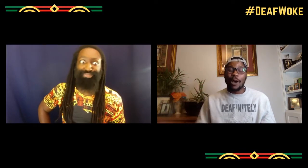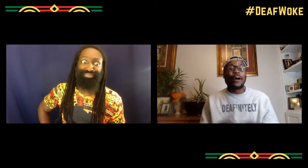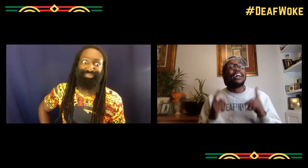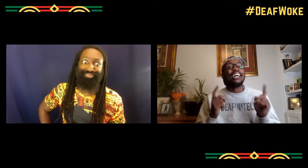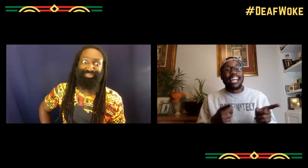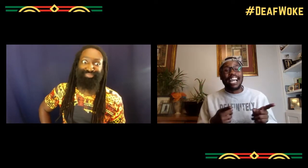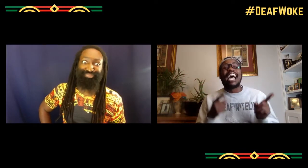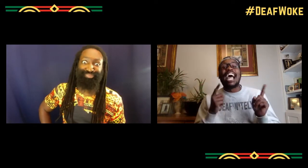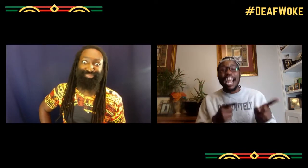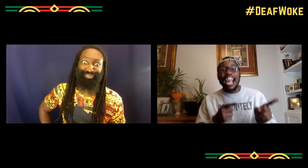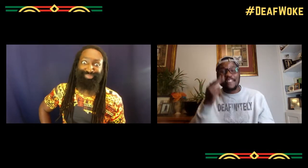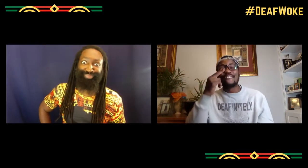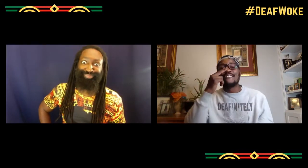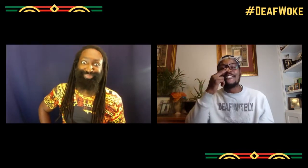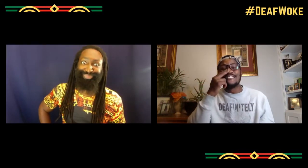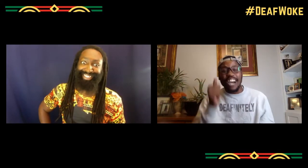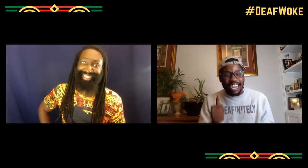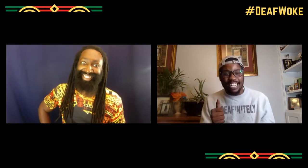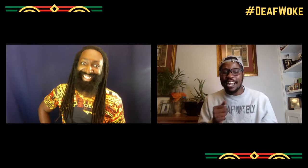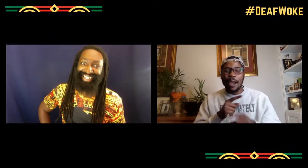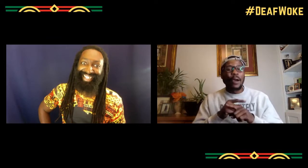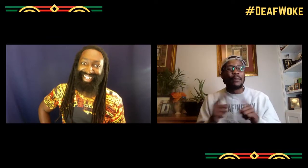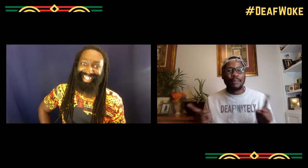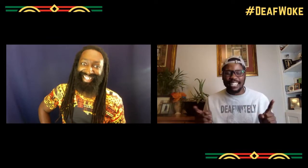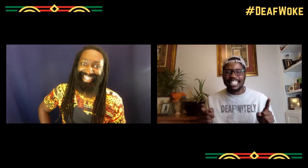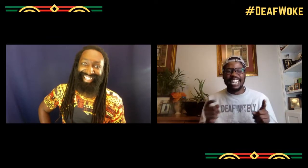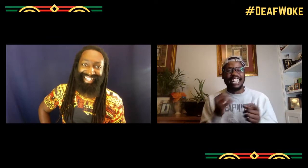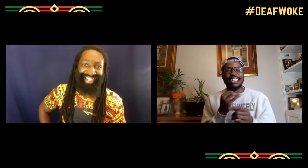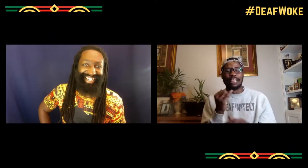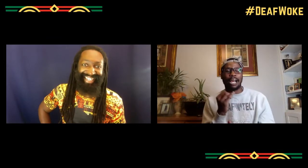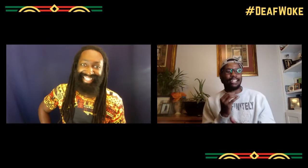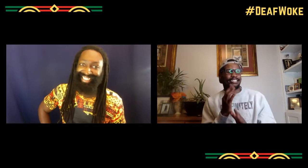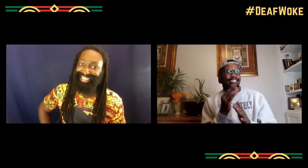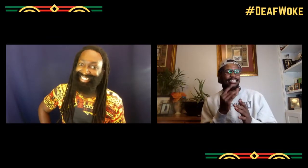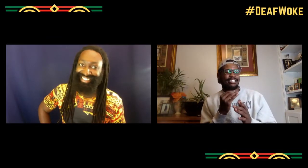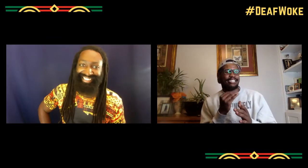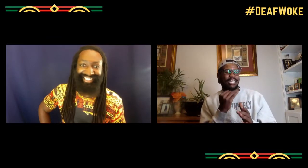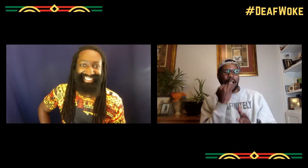Dave Chappelle, I was hoping to work with Dave Chappelle.